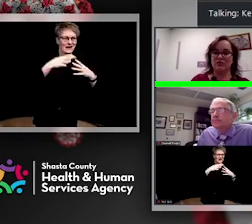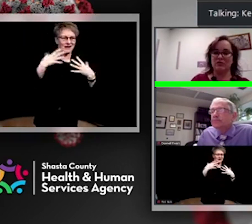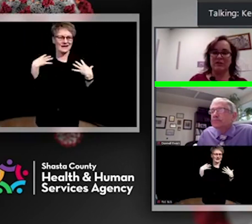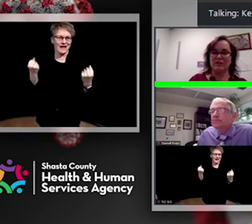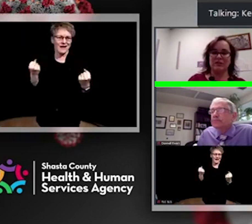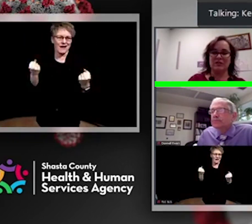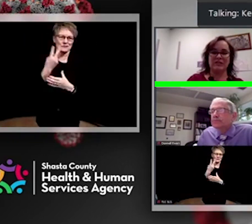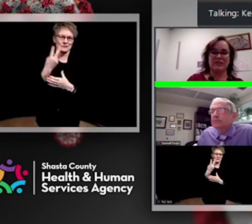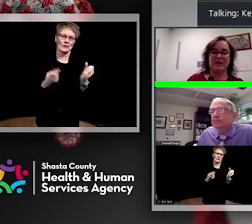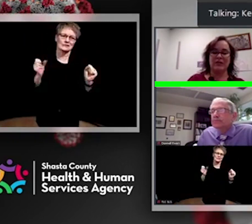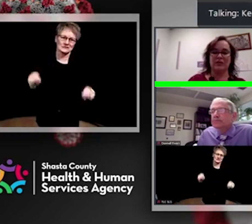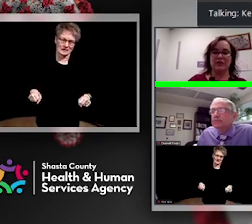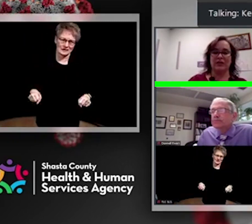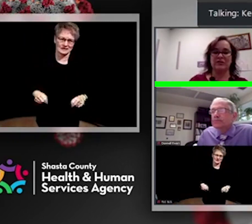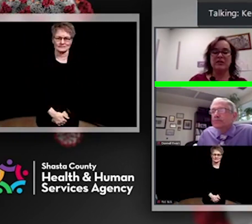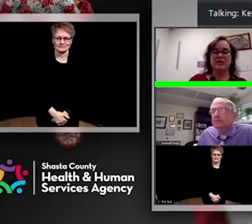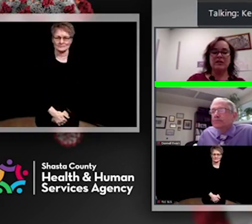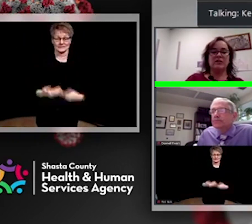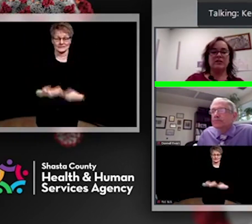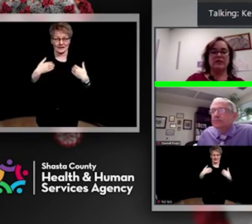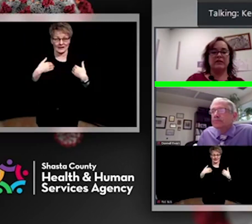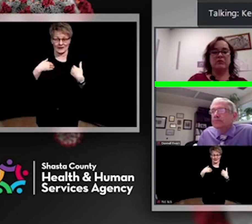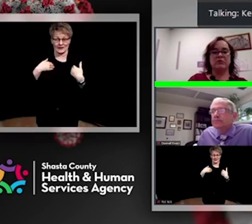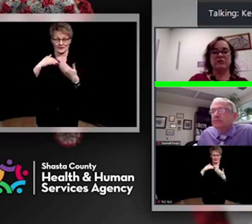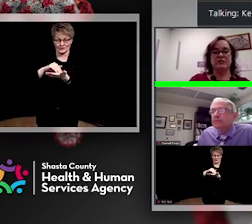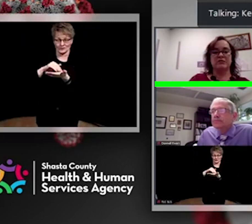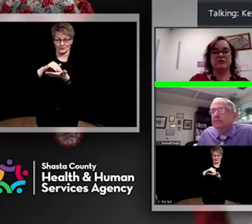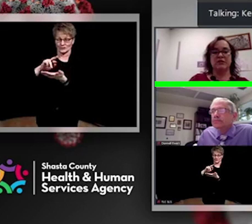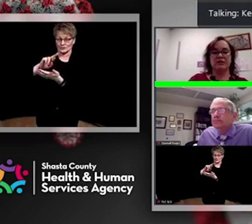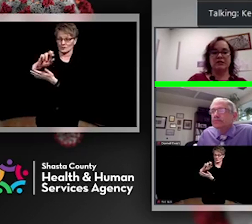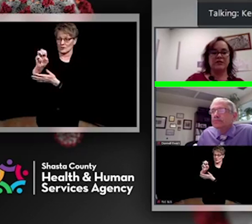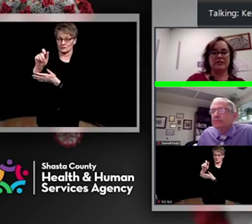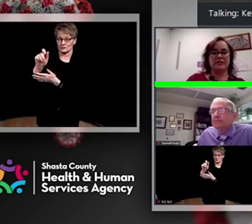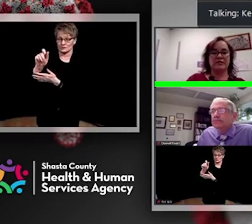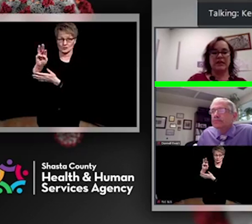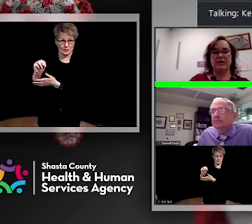Ramstrom is our Shasta County Health Officer. Donnell Ewert is the Director of the Shasta County